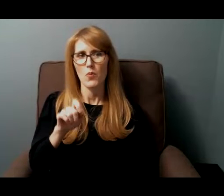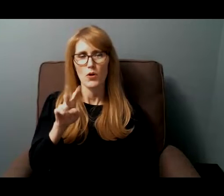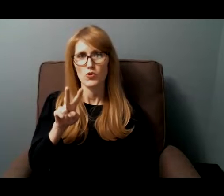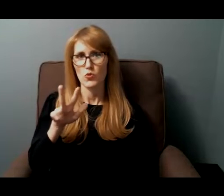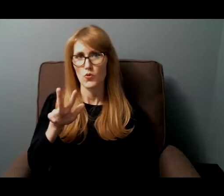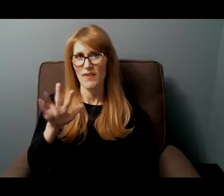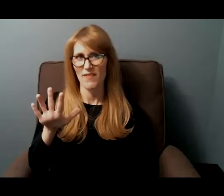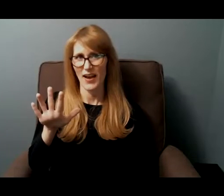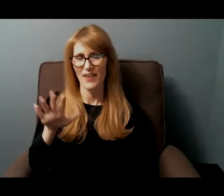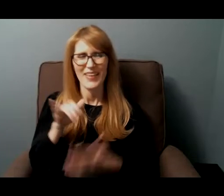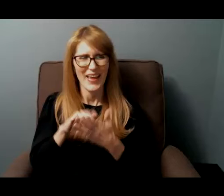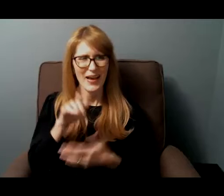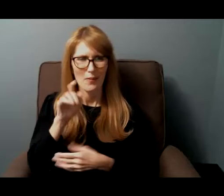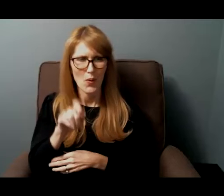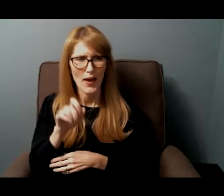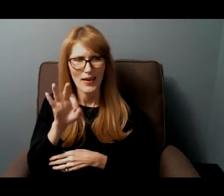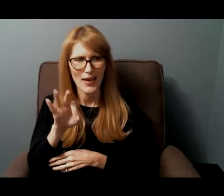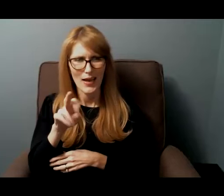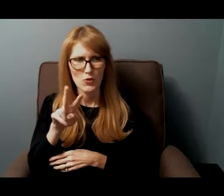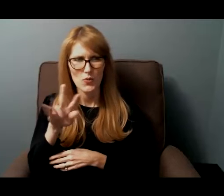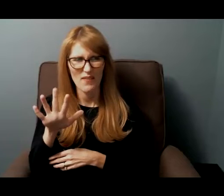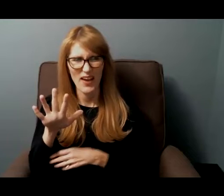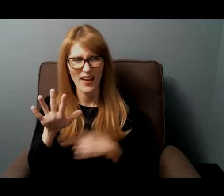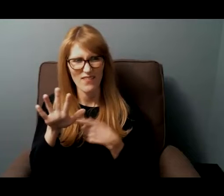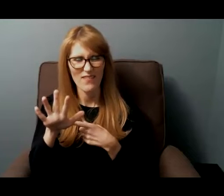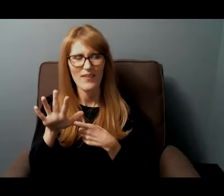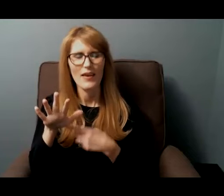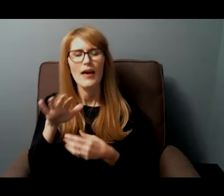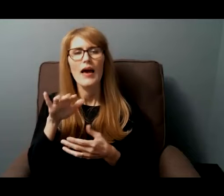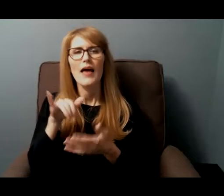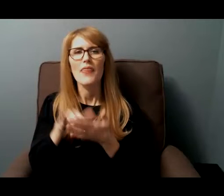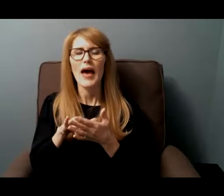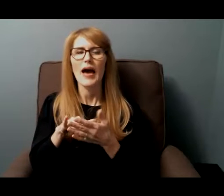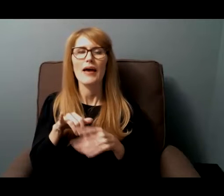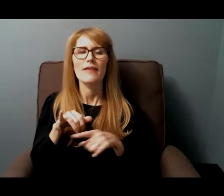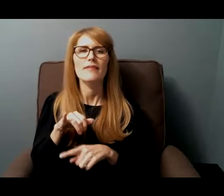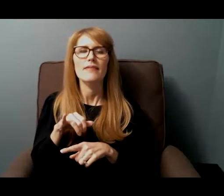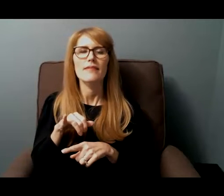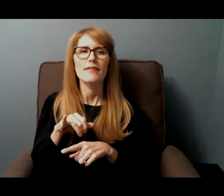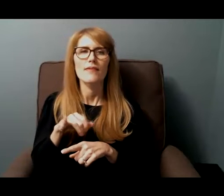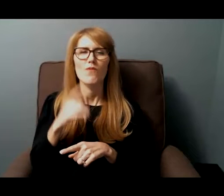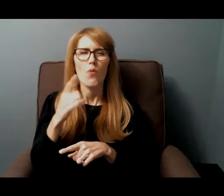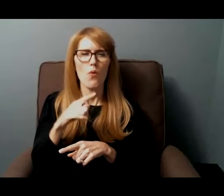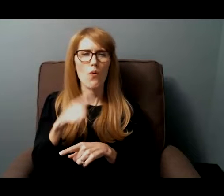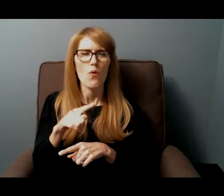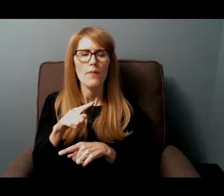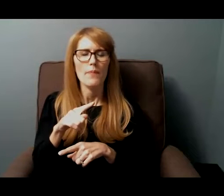that .9235 deduction, really just accounts for the fact that a self employed person pays more